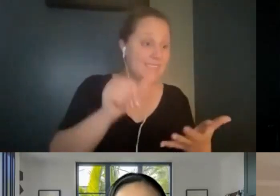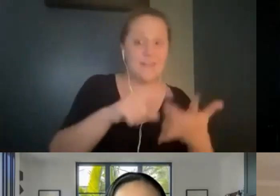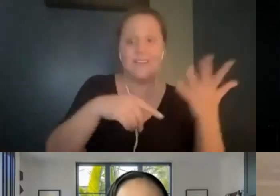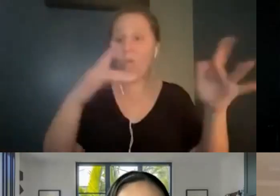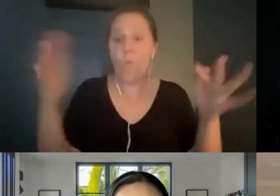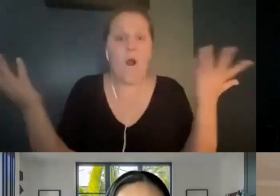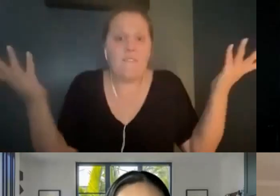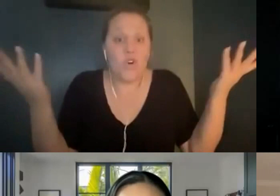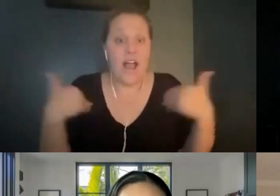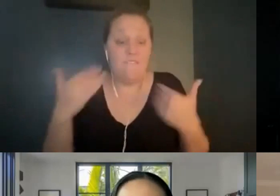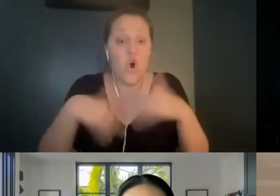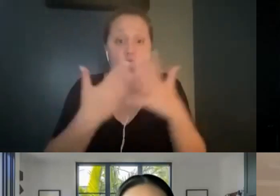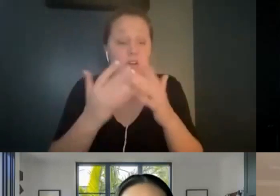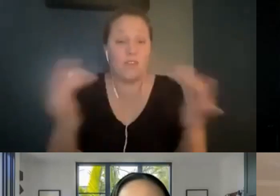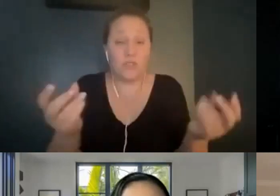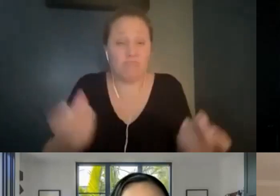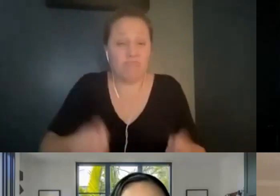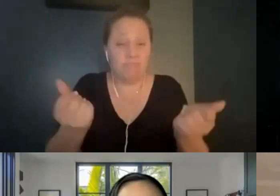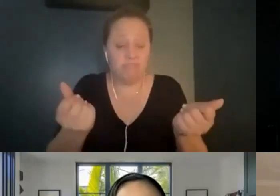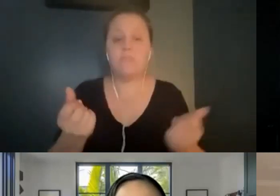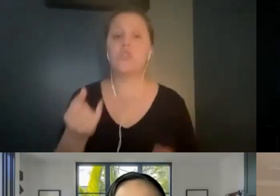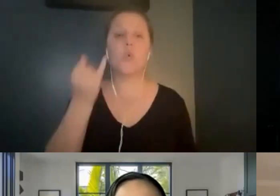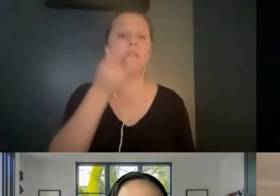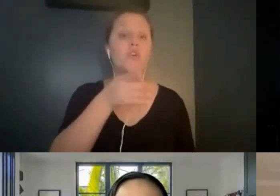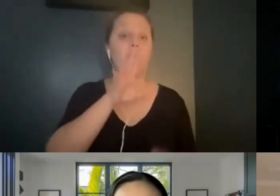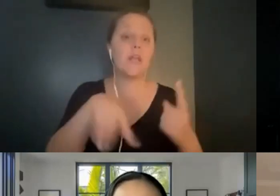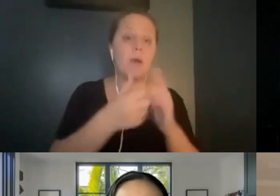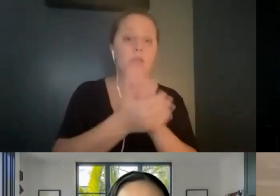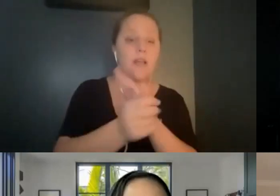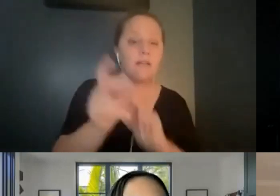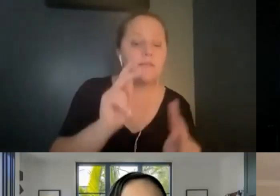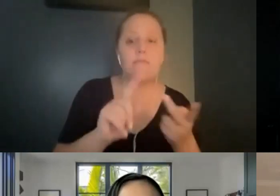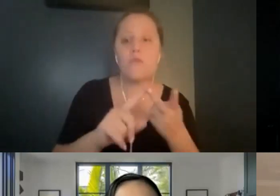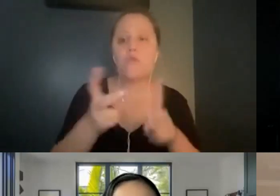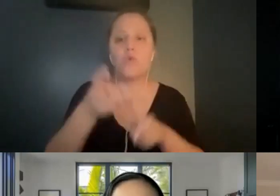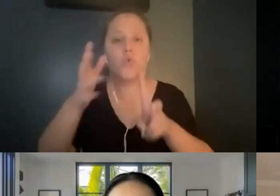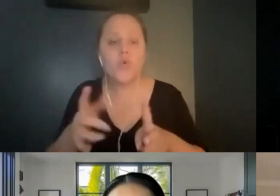Talking about like talent and recruiters and stuff like that they do, you know, kind of go to certain schools